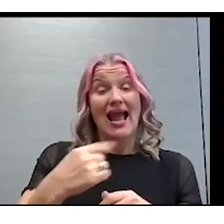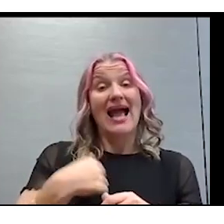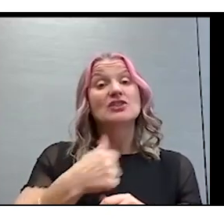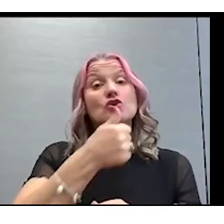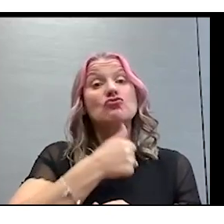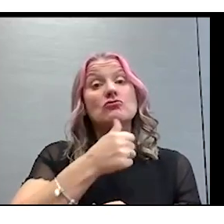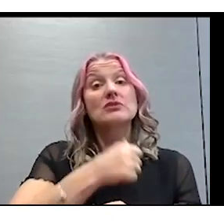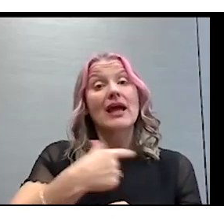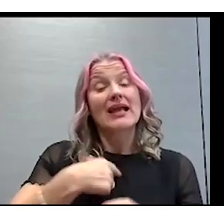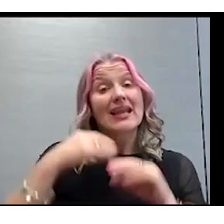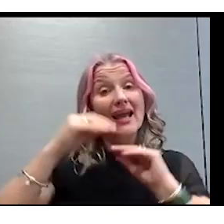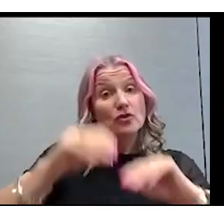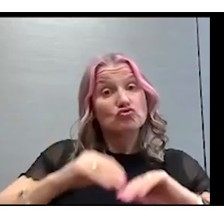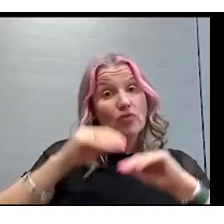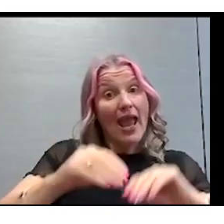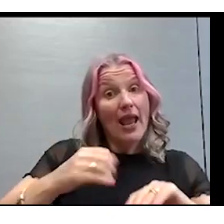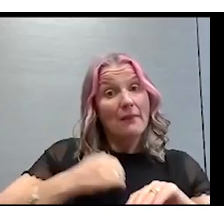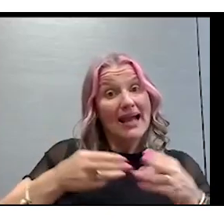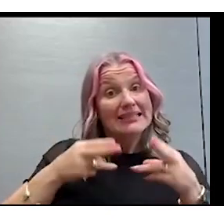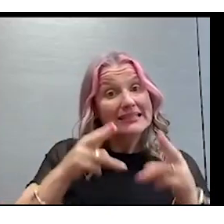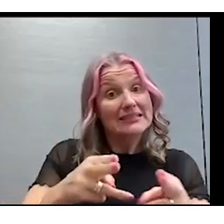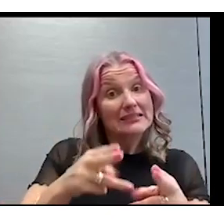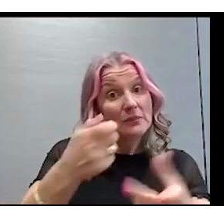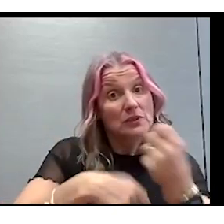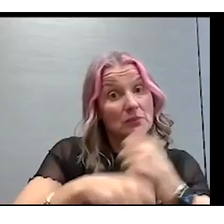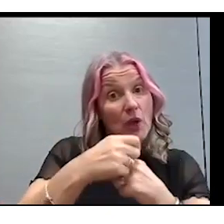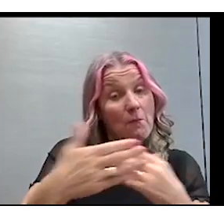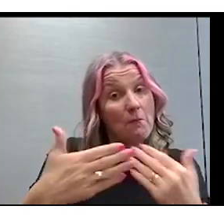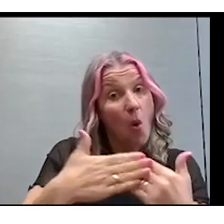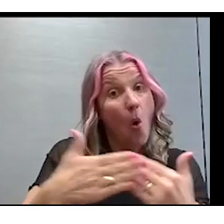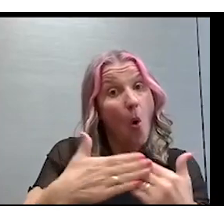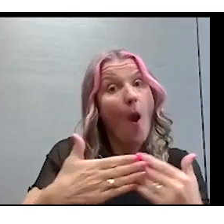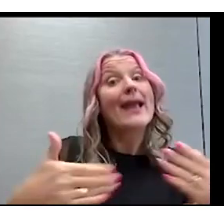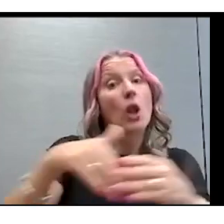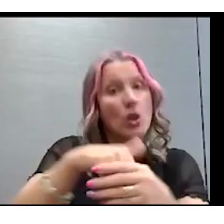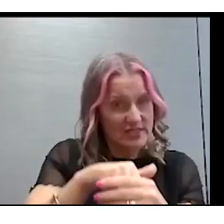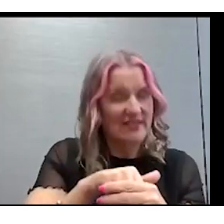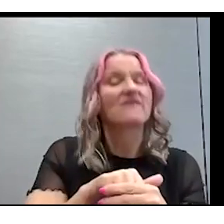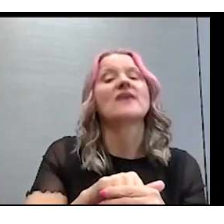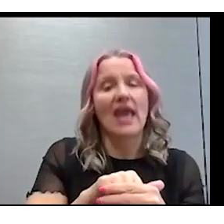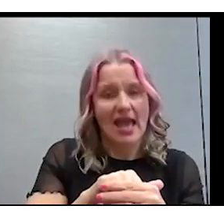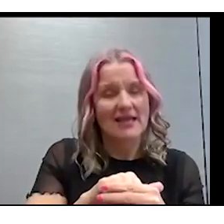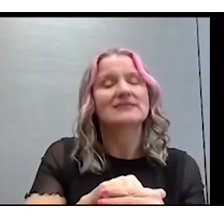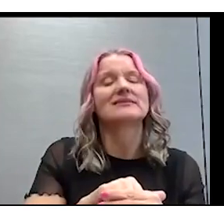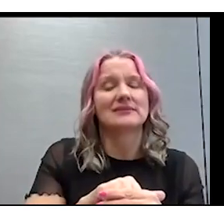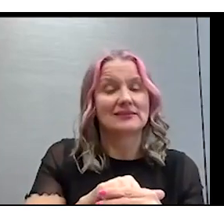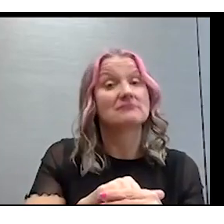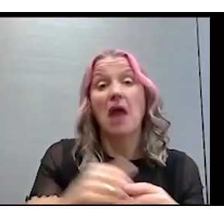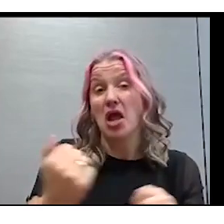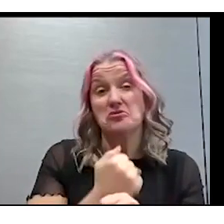can I train my system to be more inclusive? Yes and actually I do this all the time.